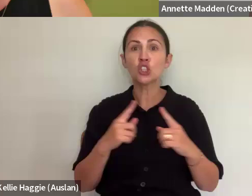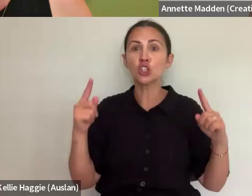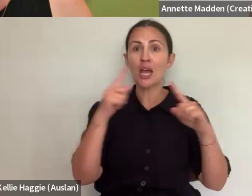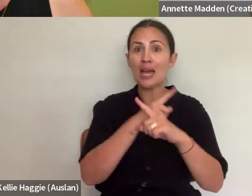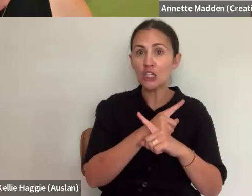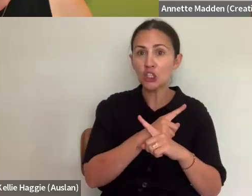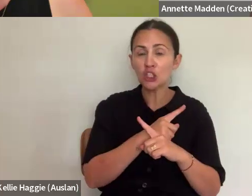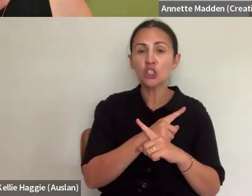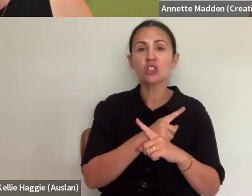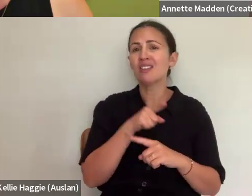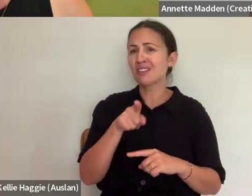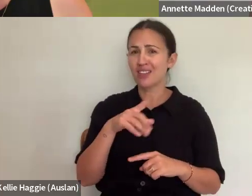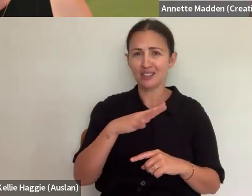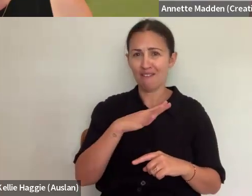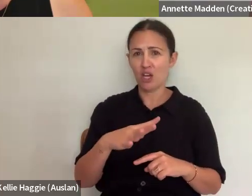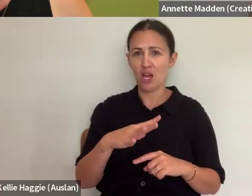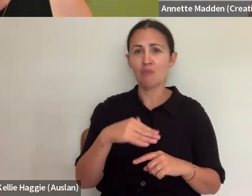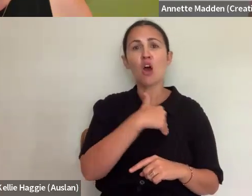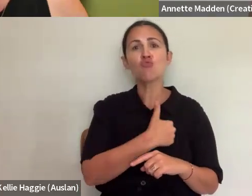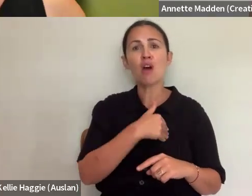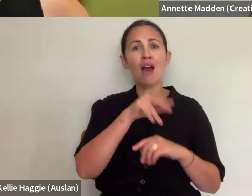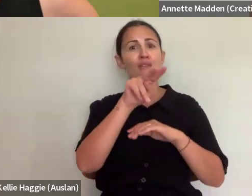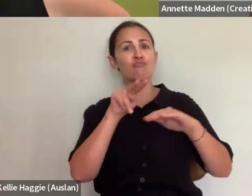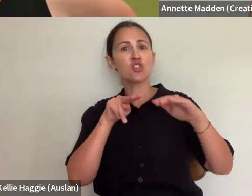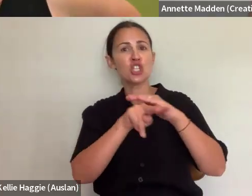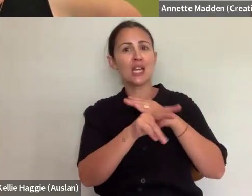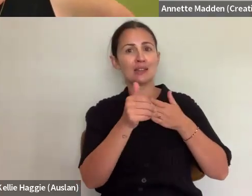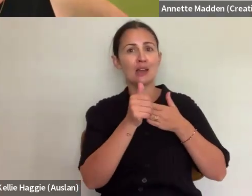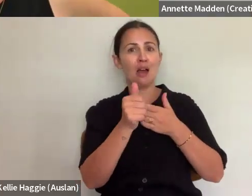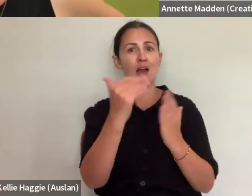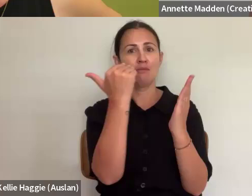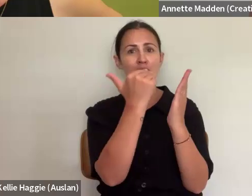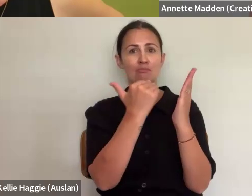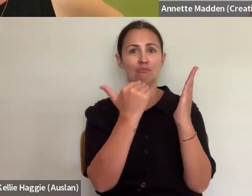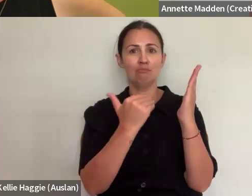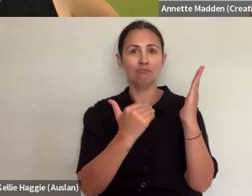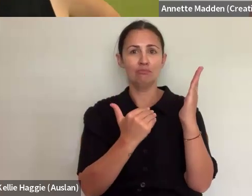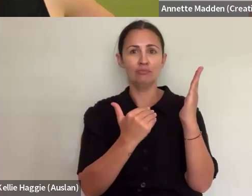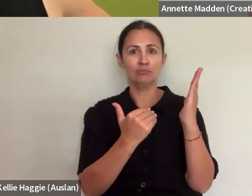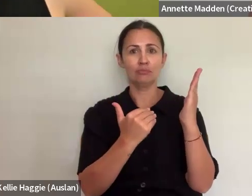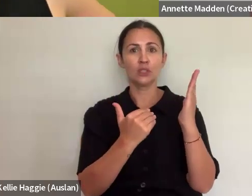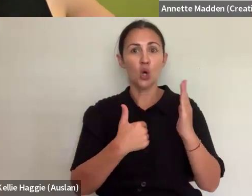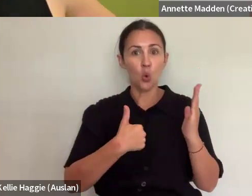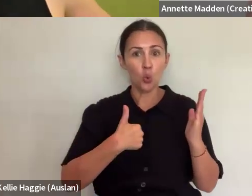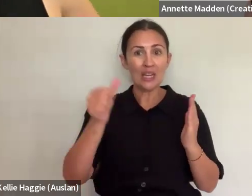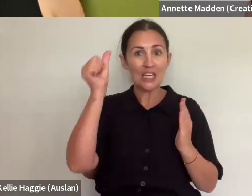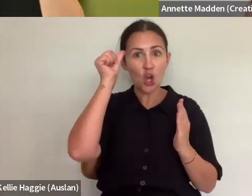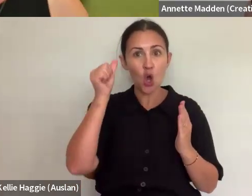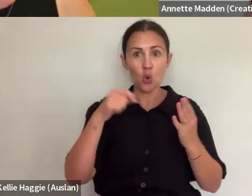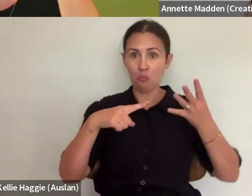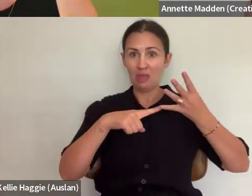play, in terms of when programming opportunities are locked in or decided, that's going to vary across the board. Don't be concerned that